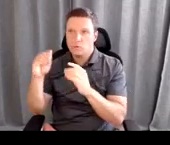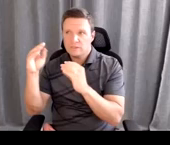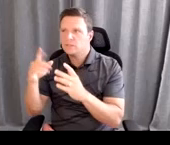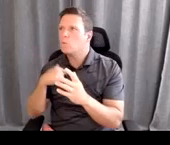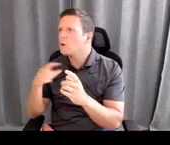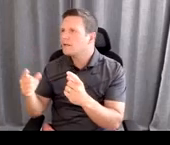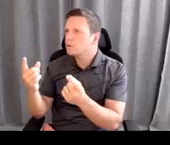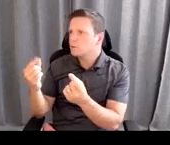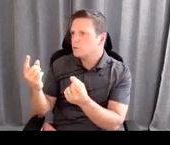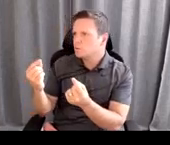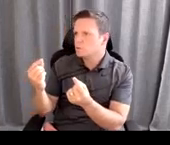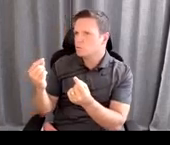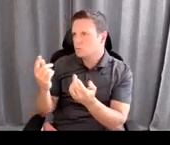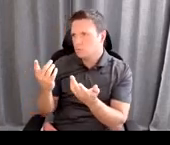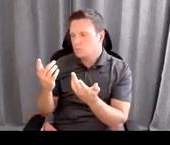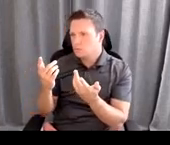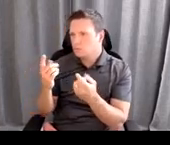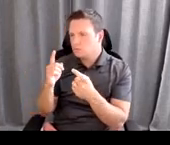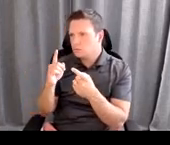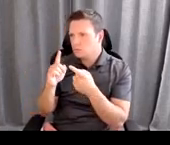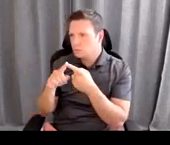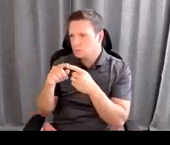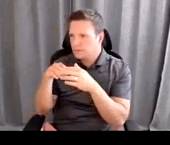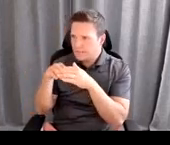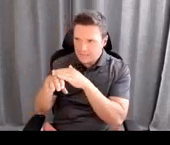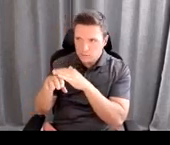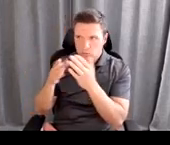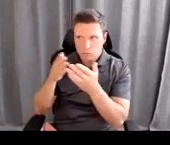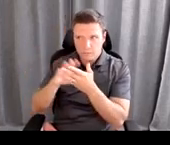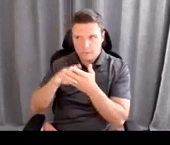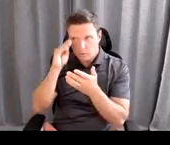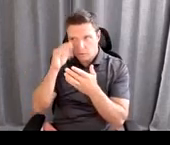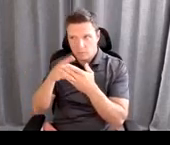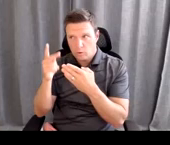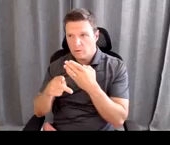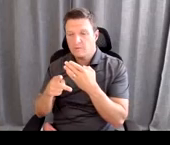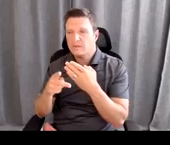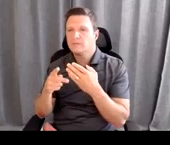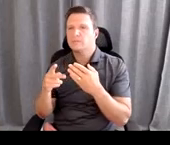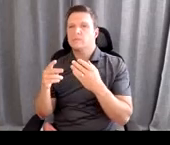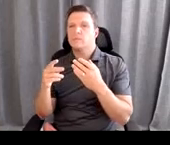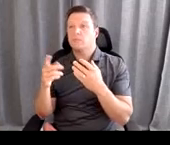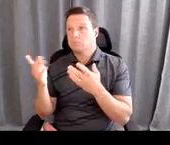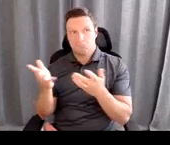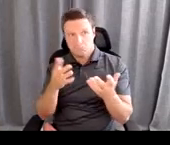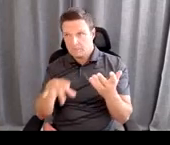in order to get into this service learning program to say, you know, find an organization, go work for 12 hours.